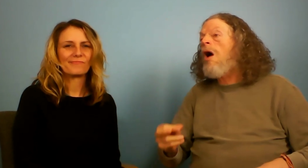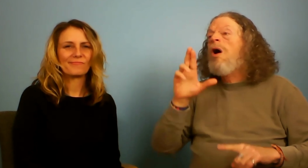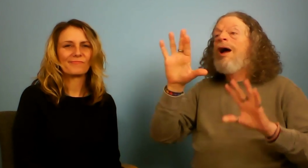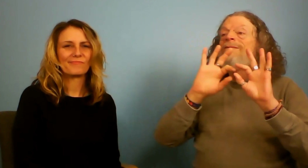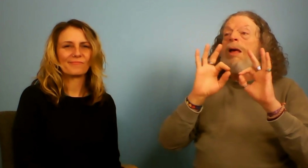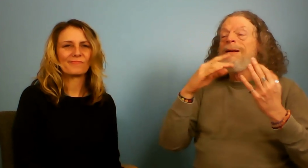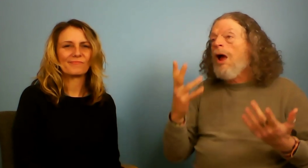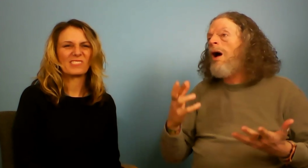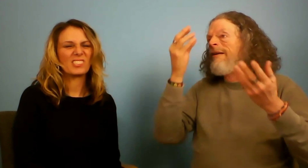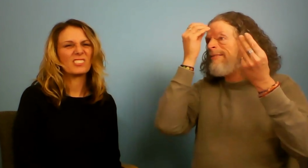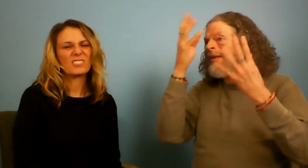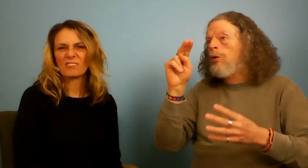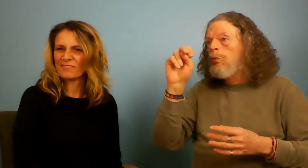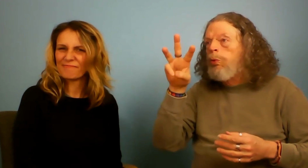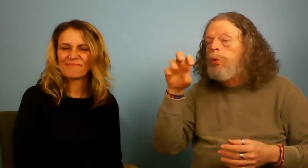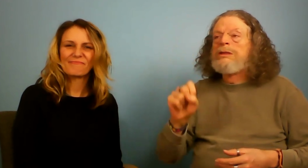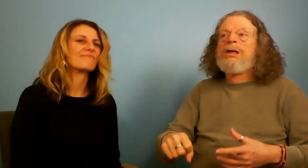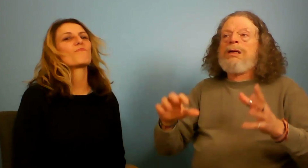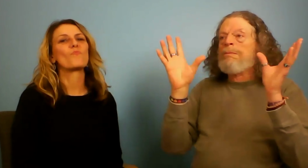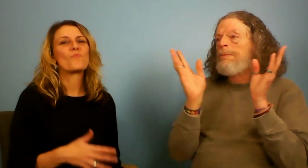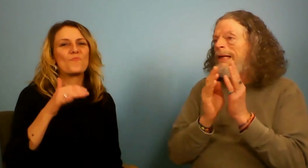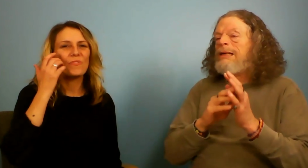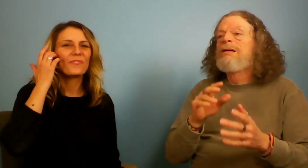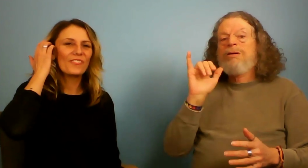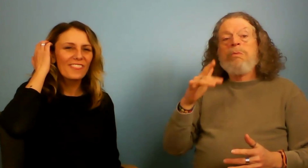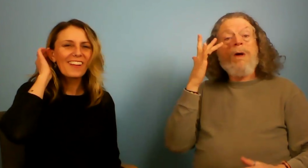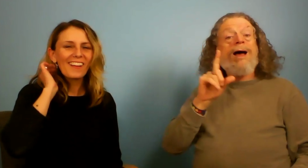someone know someone passed away or some news or there is a meeting.